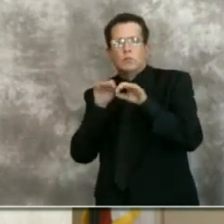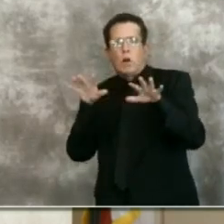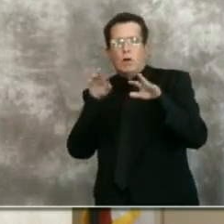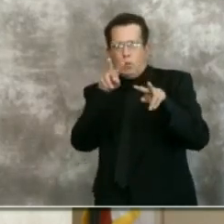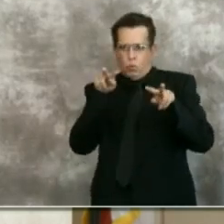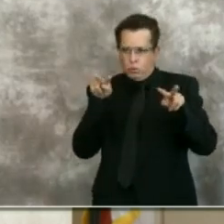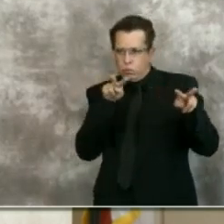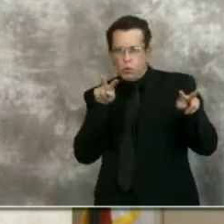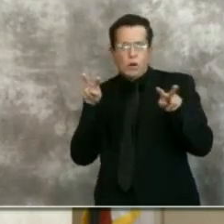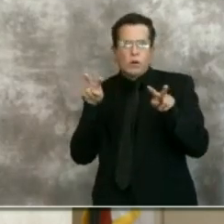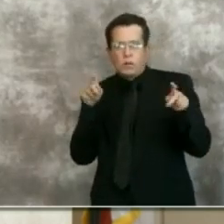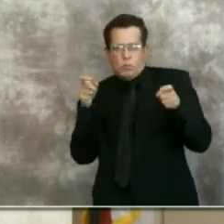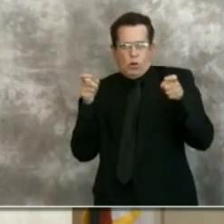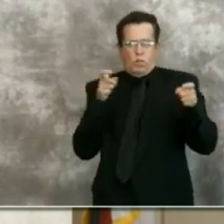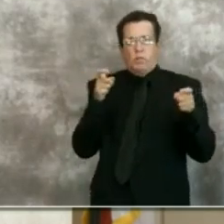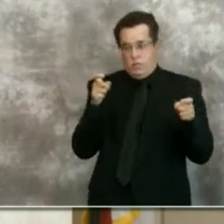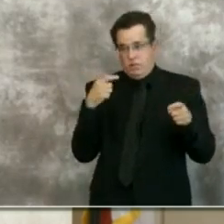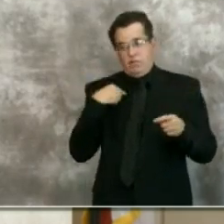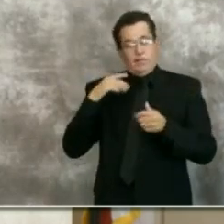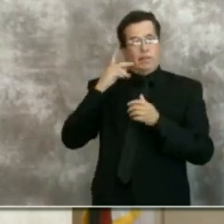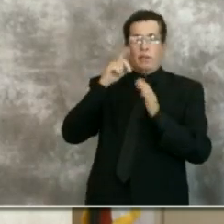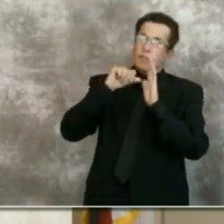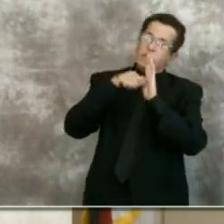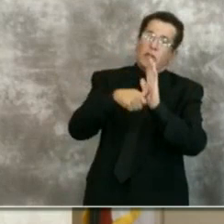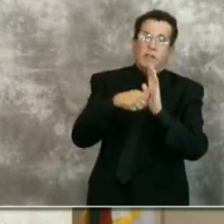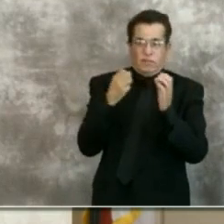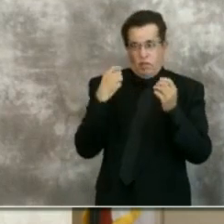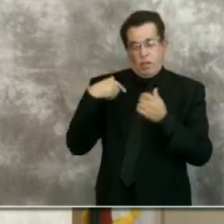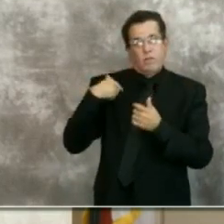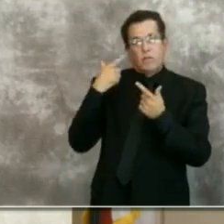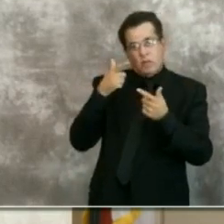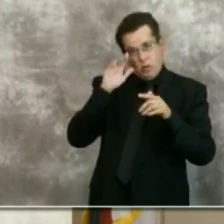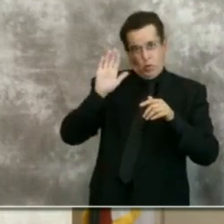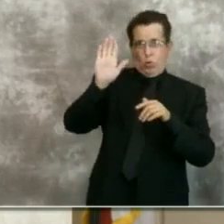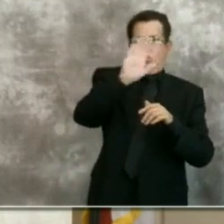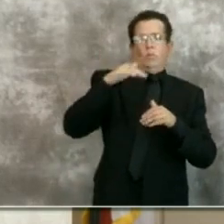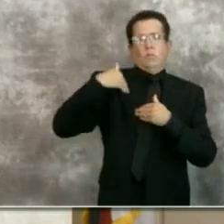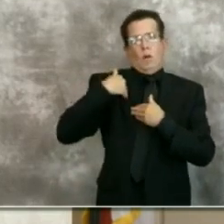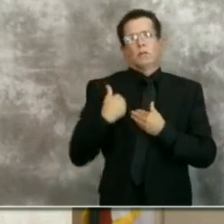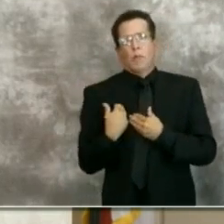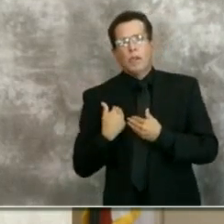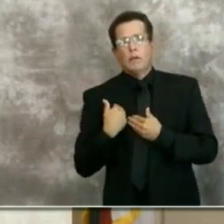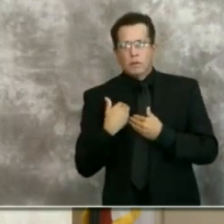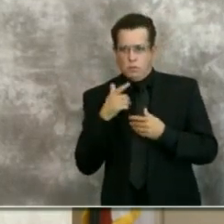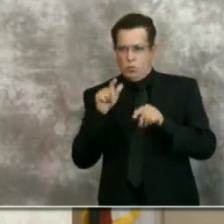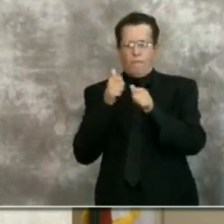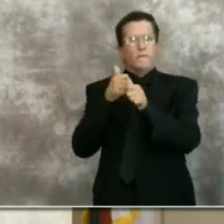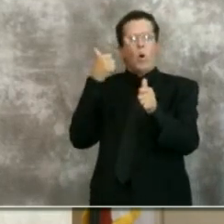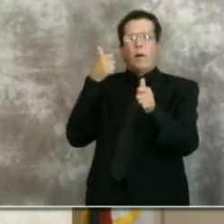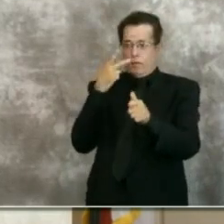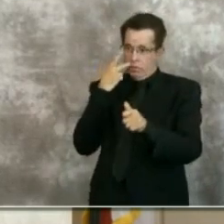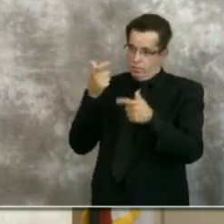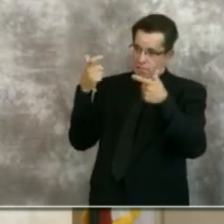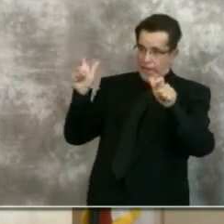GUN HAS WITHIN THEIR POWER. THE ABILITY TO DO THEIR PART TO HELP US. THOSE ARE THE THINGS THAT WE CONTINUE TO REITERATE AND HAVE BEEN FOR